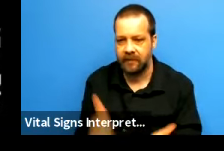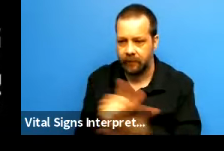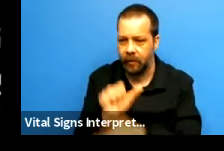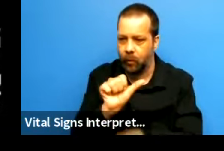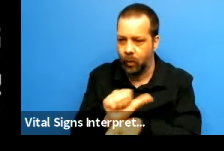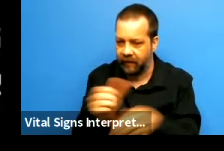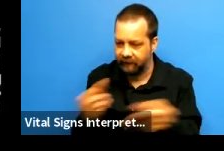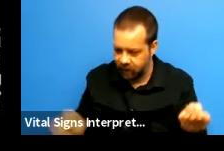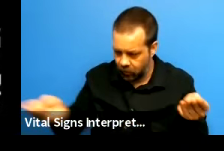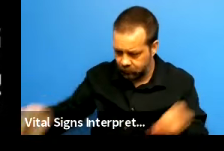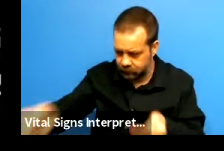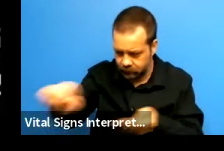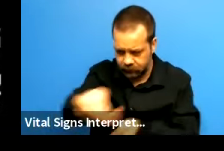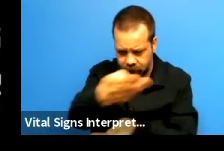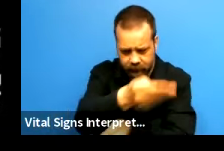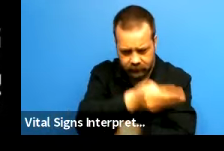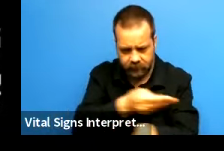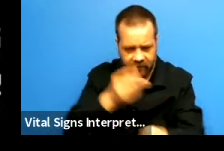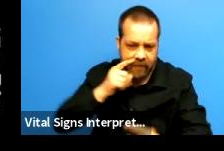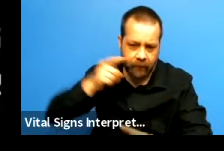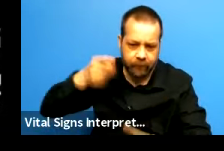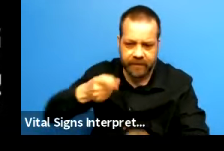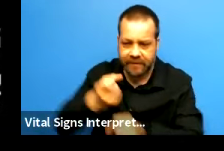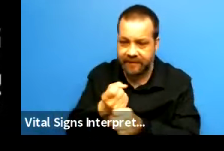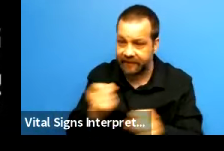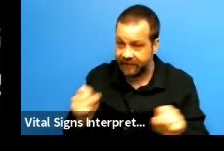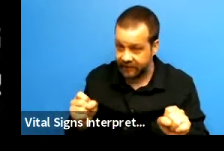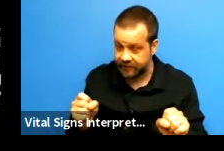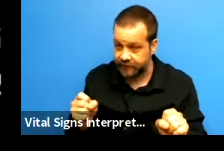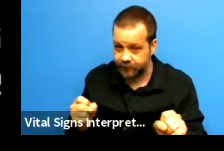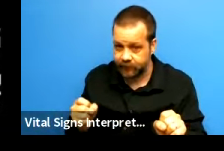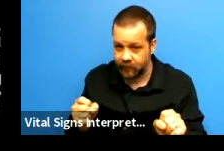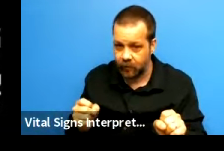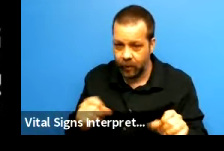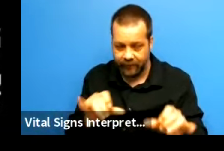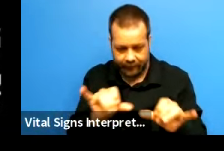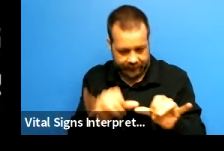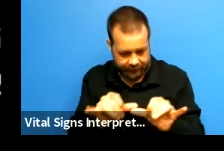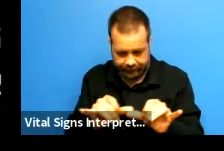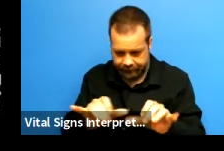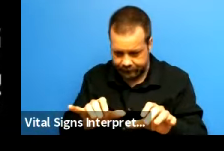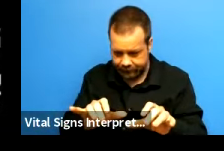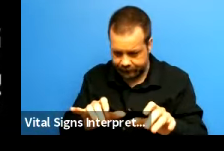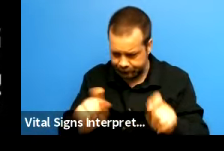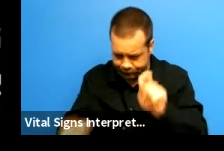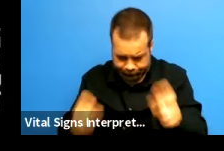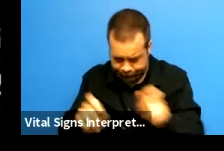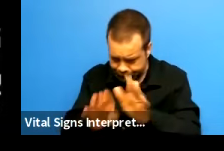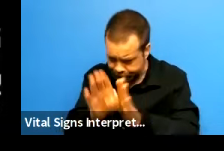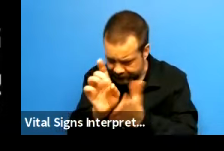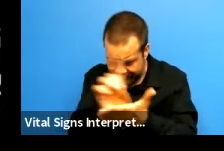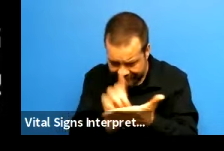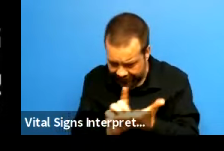we often have been reengineering the workplace and that is about proximity. It is those tangible things